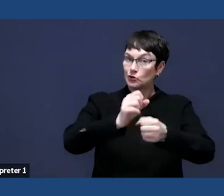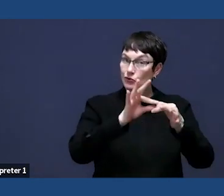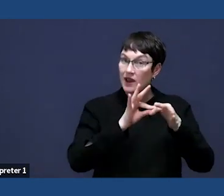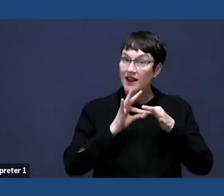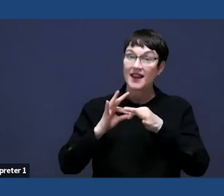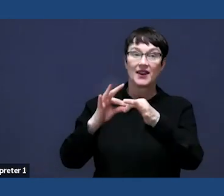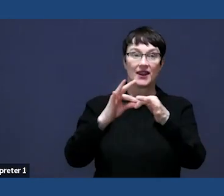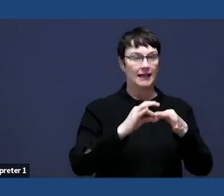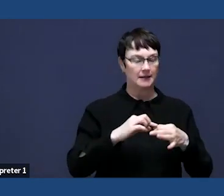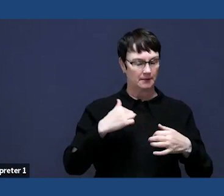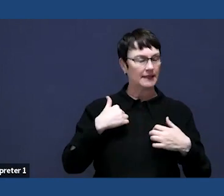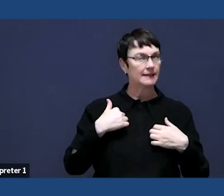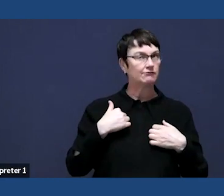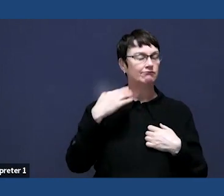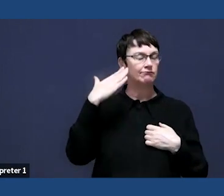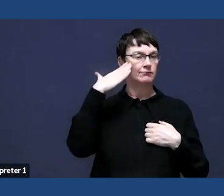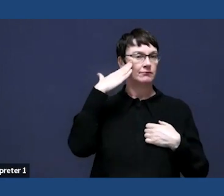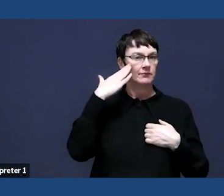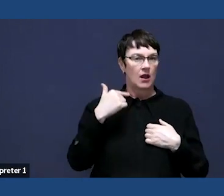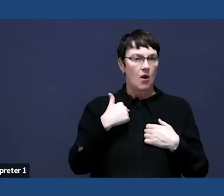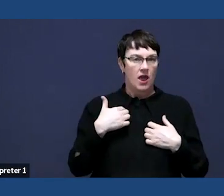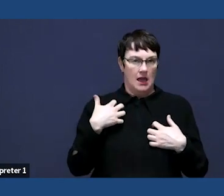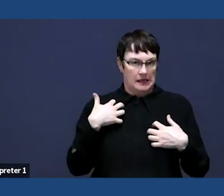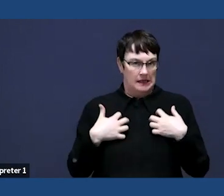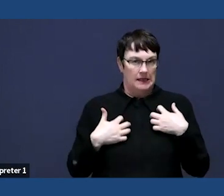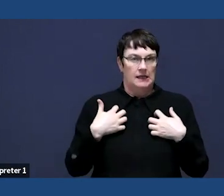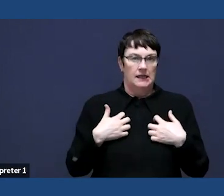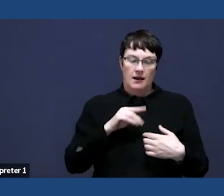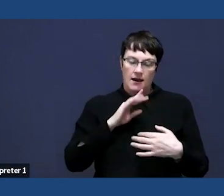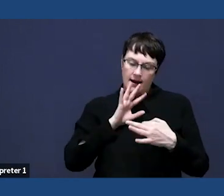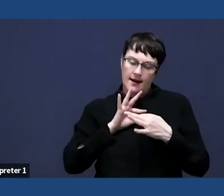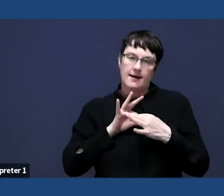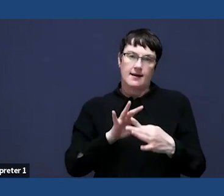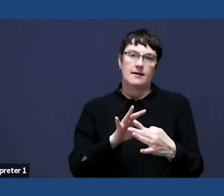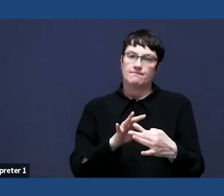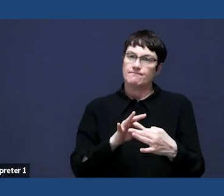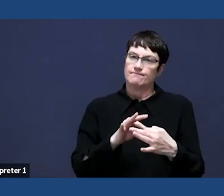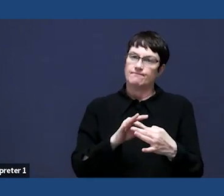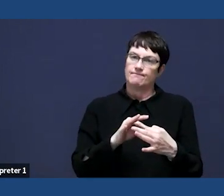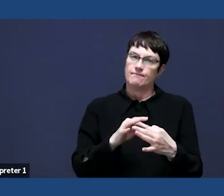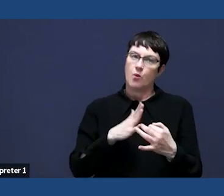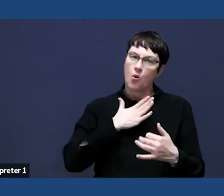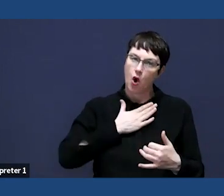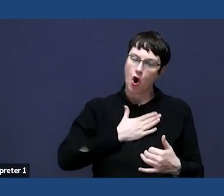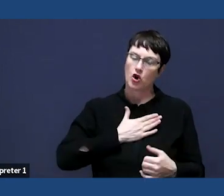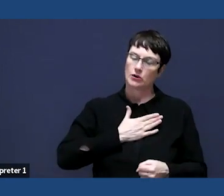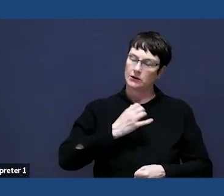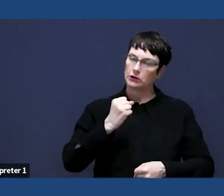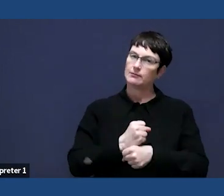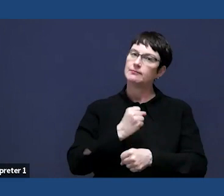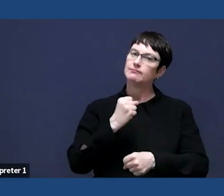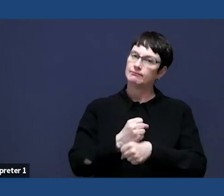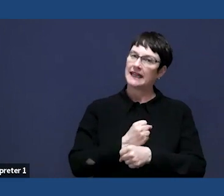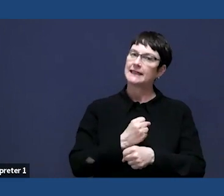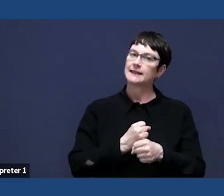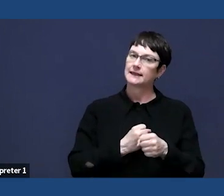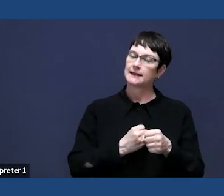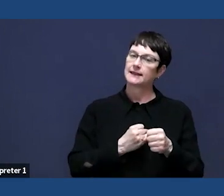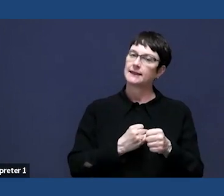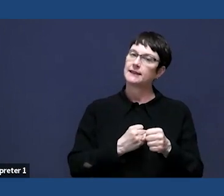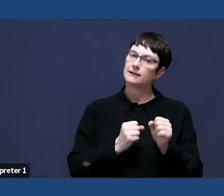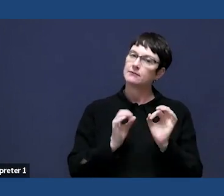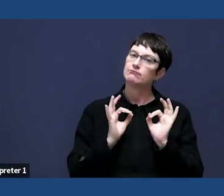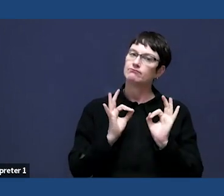But I think all of us are committed to make this the best world to come together.